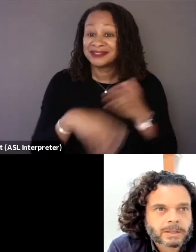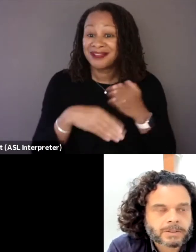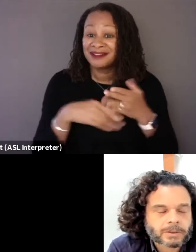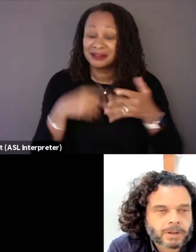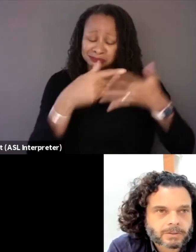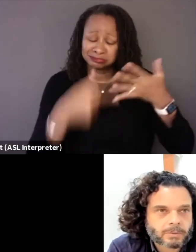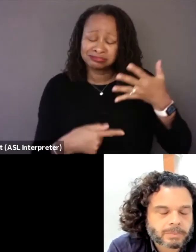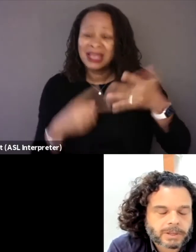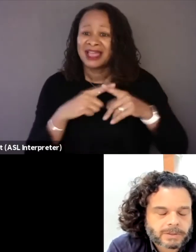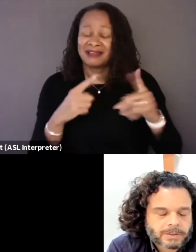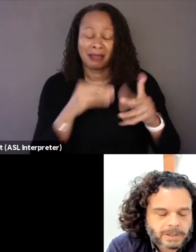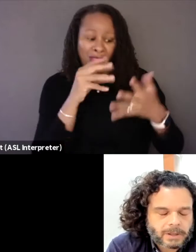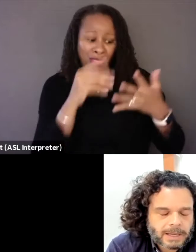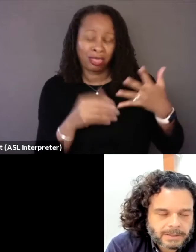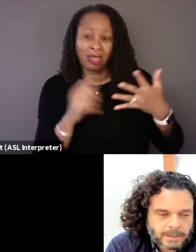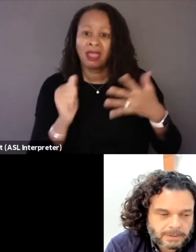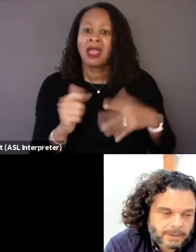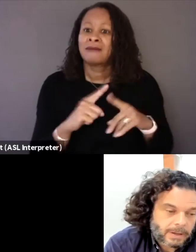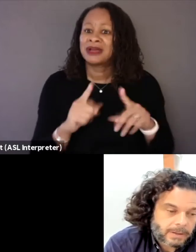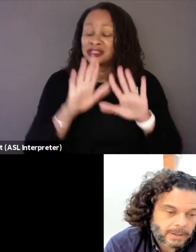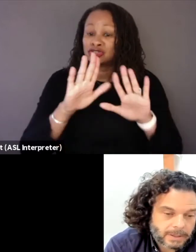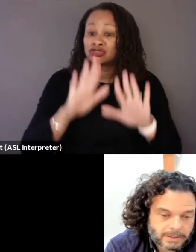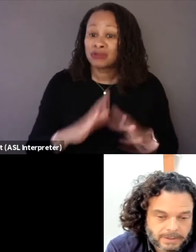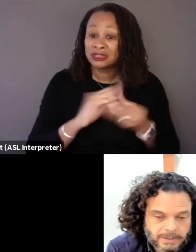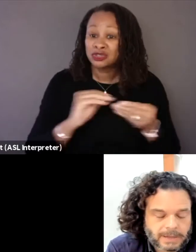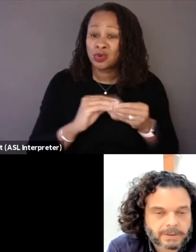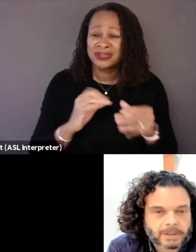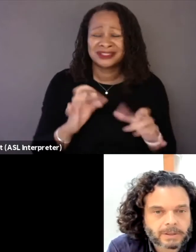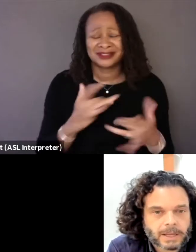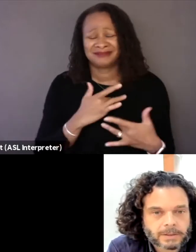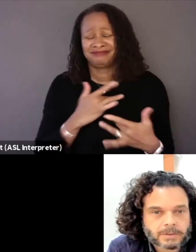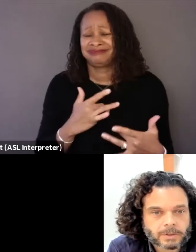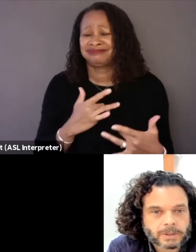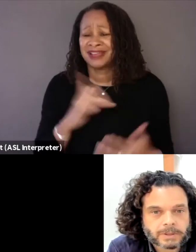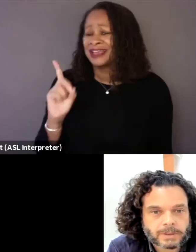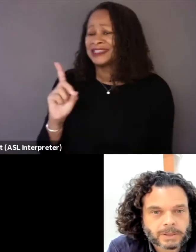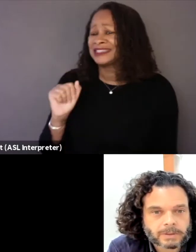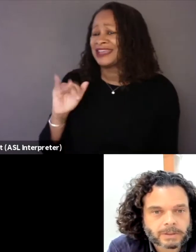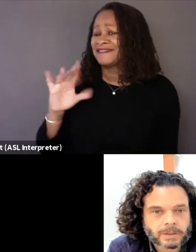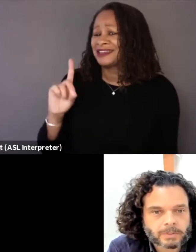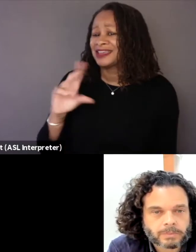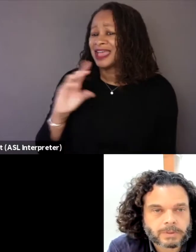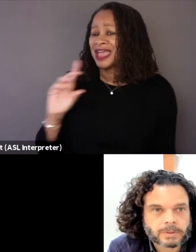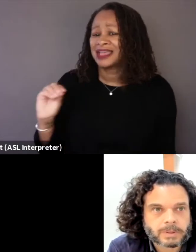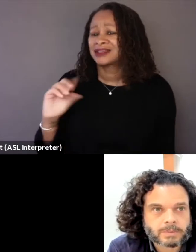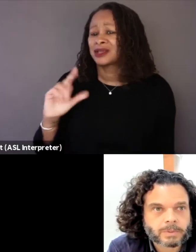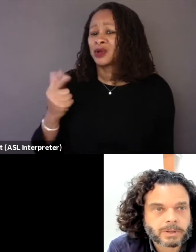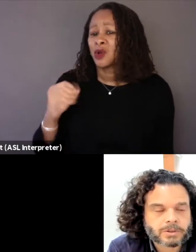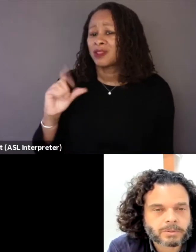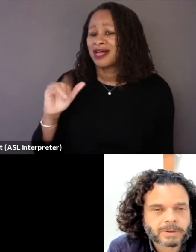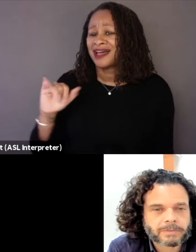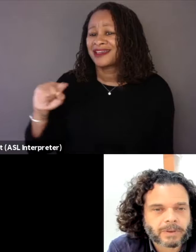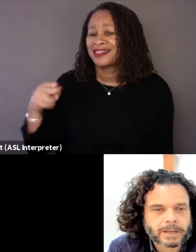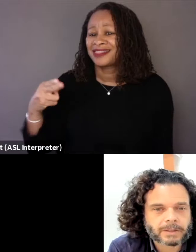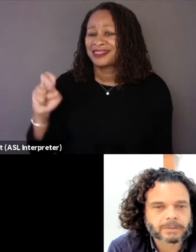it's a great story because it's a classic to us. Like, it's a David and Goliath story. It's like, you know, these women shouldn't be fighting